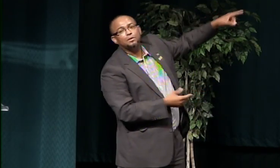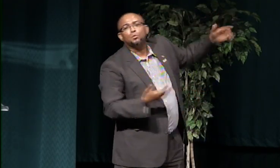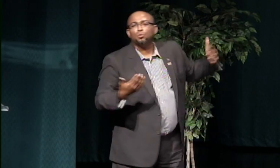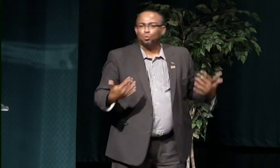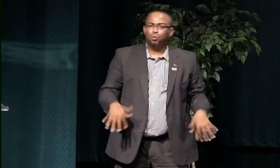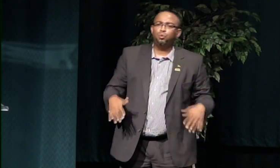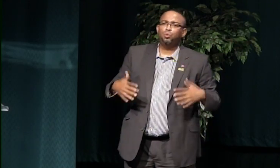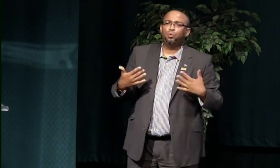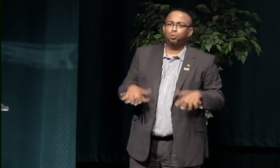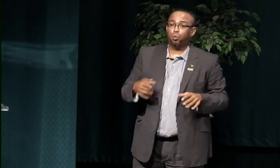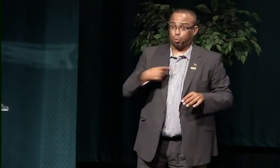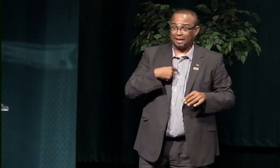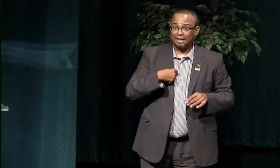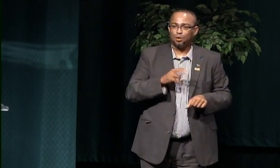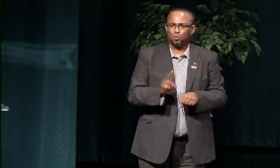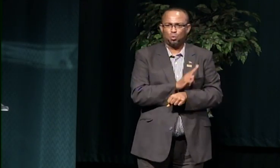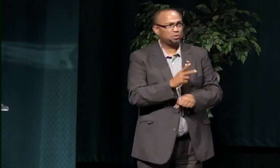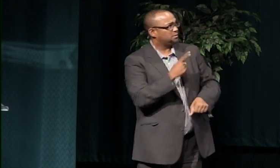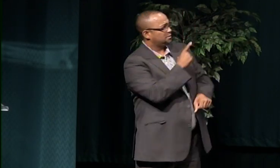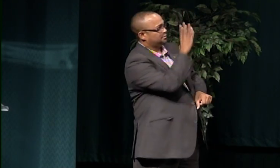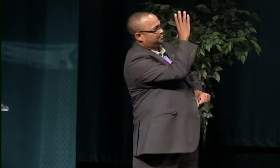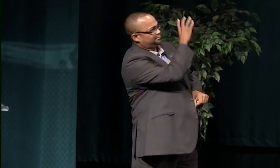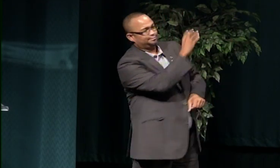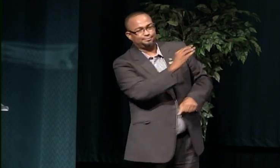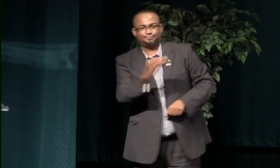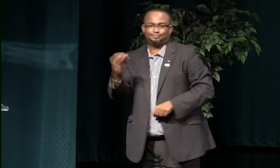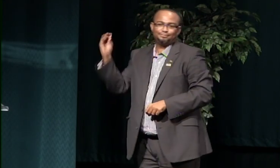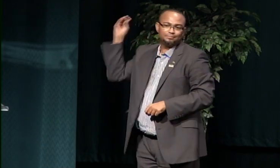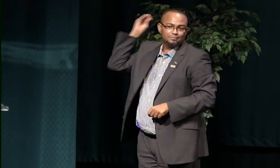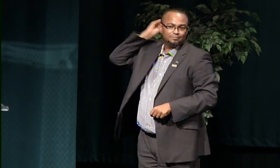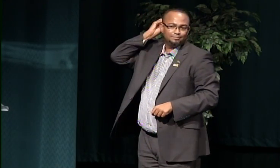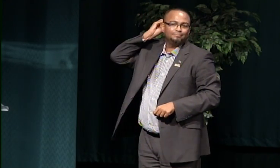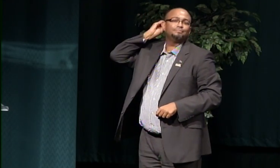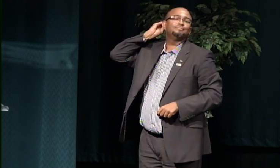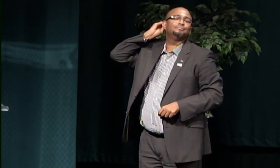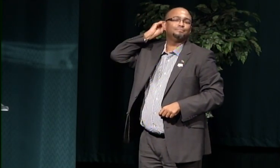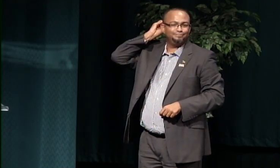that I have posted here.